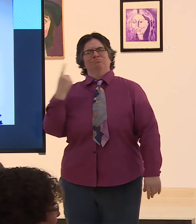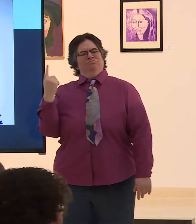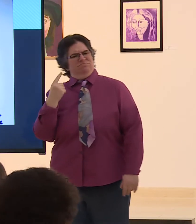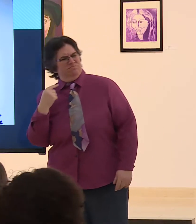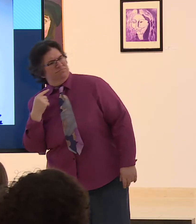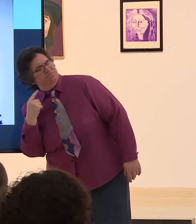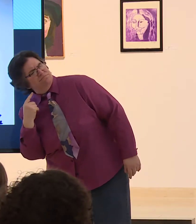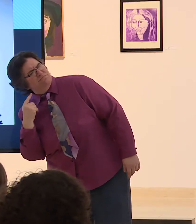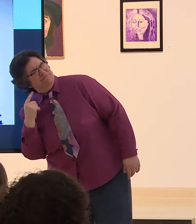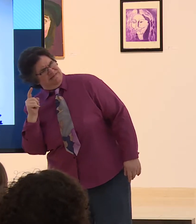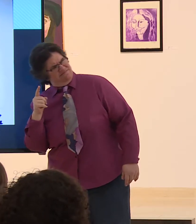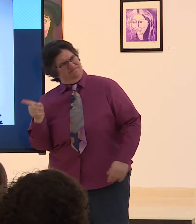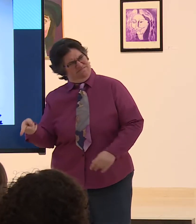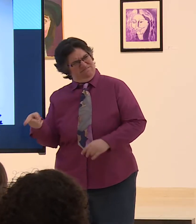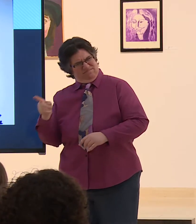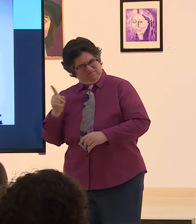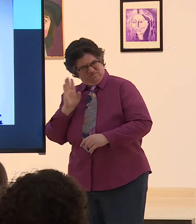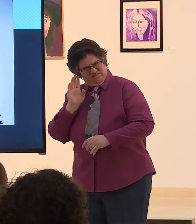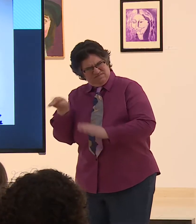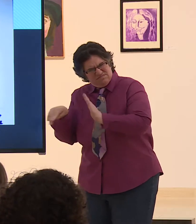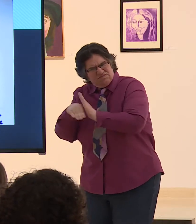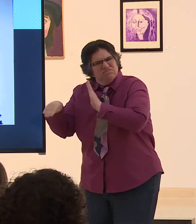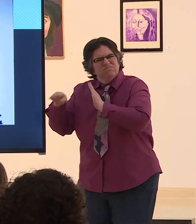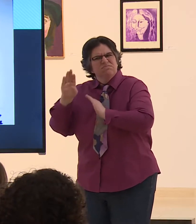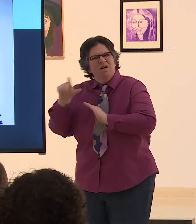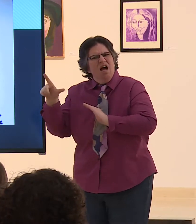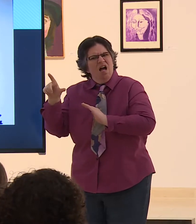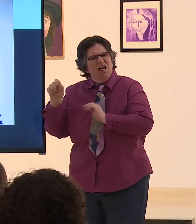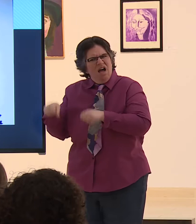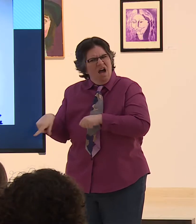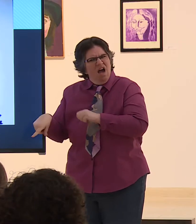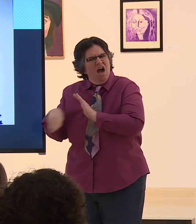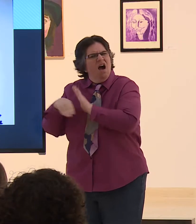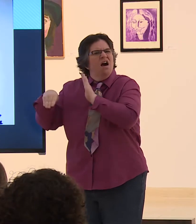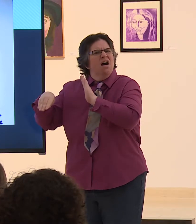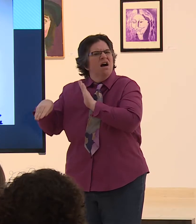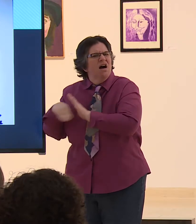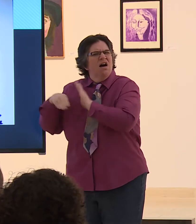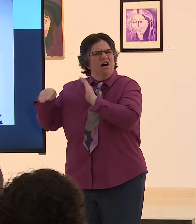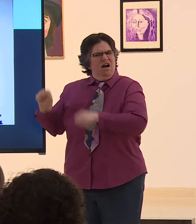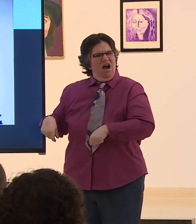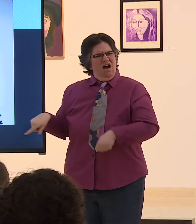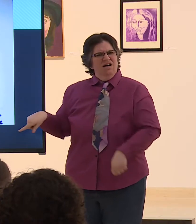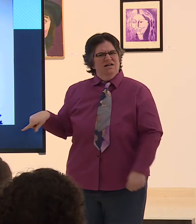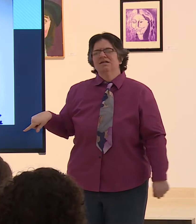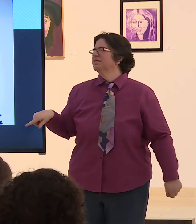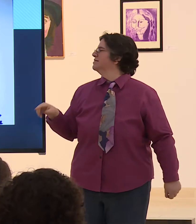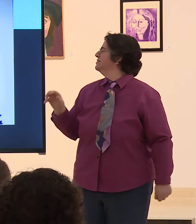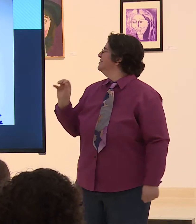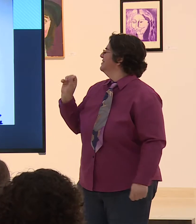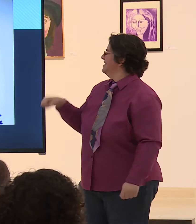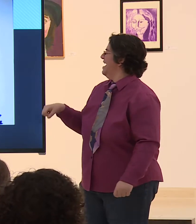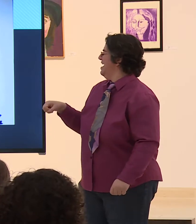And I have this figure here, wondering about that flower. You know, it's called "bell," the flowers are